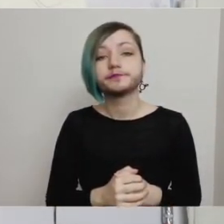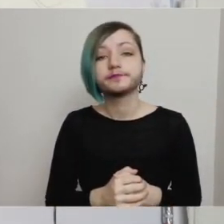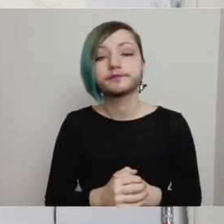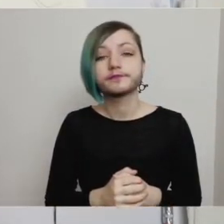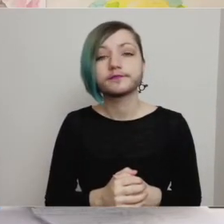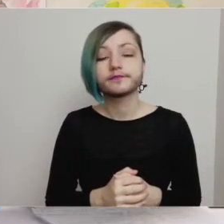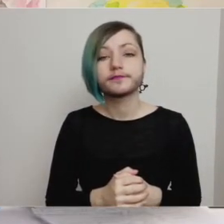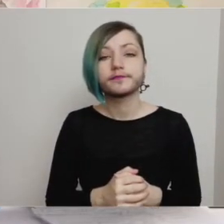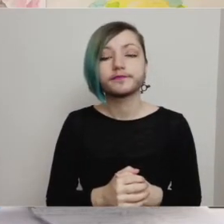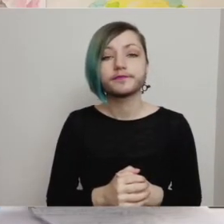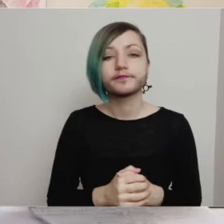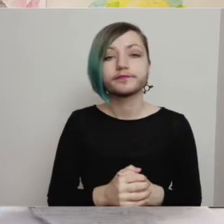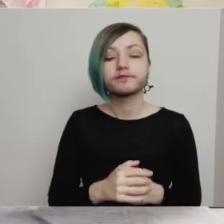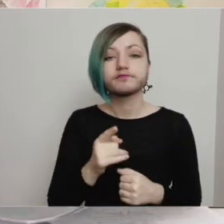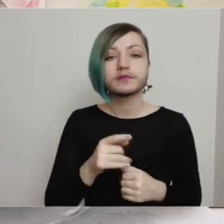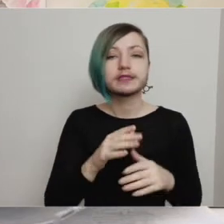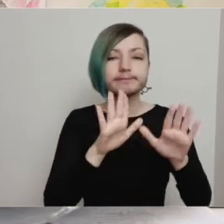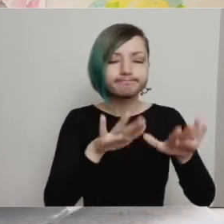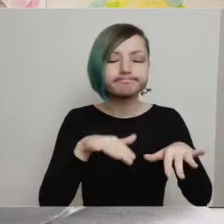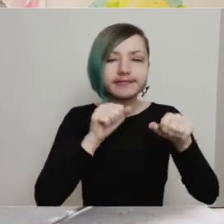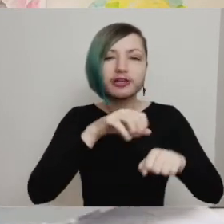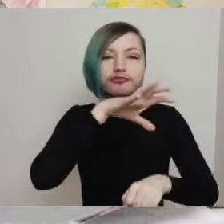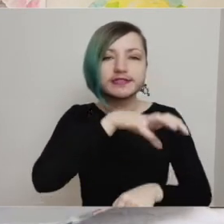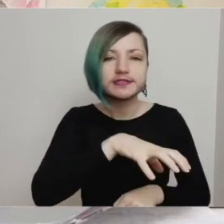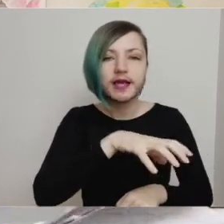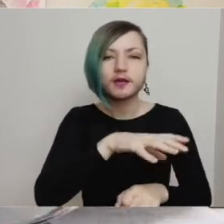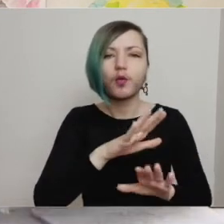This is one of the sacred site, sorry this is one of Somerset